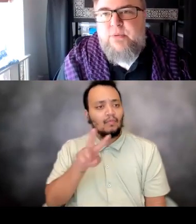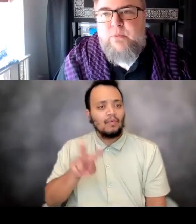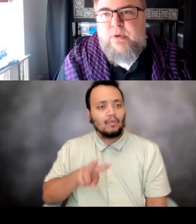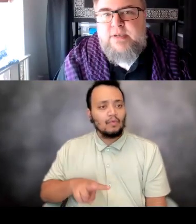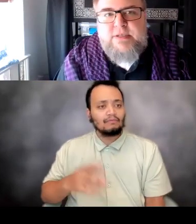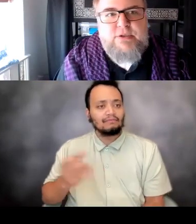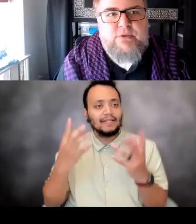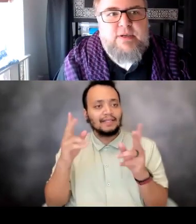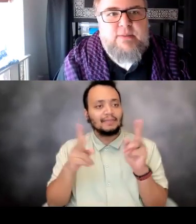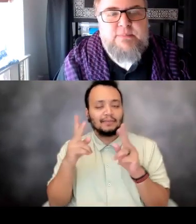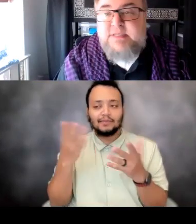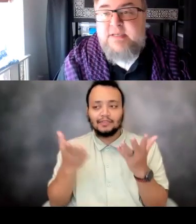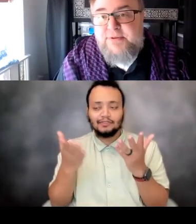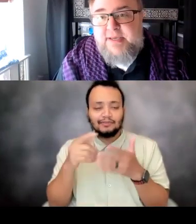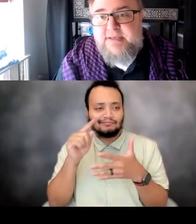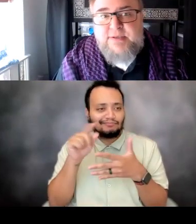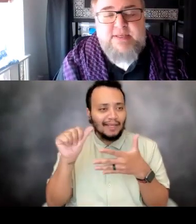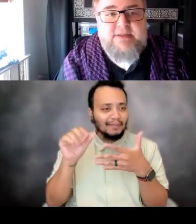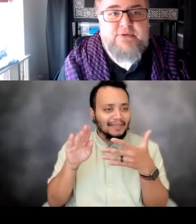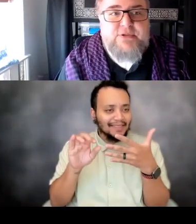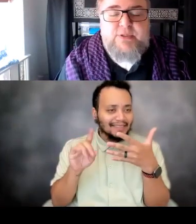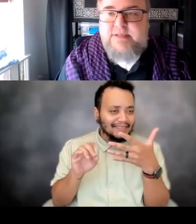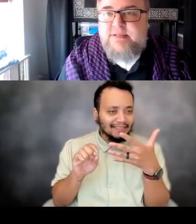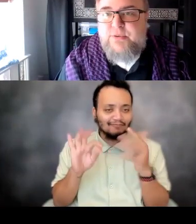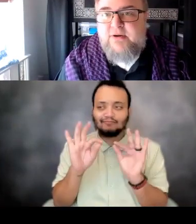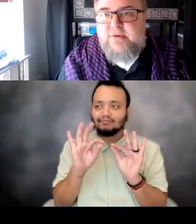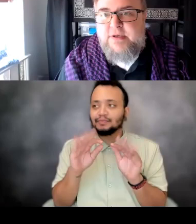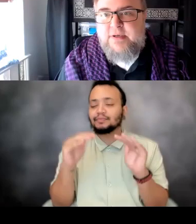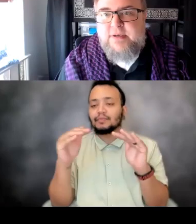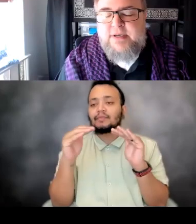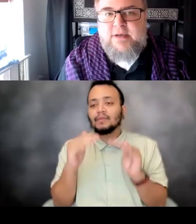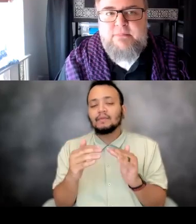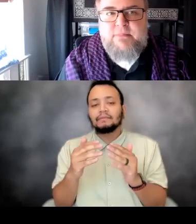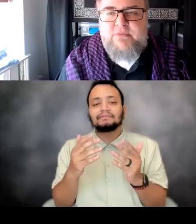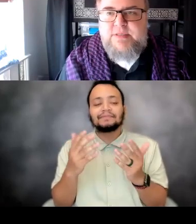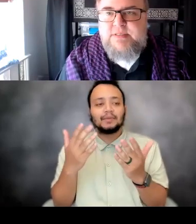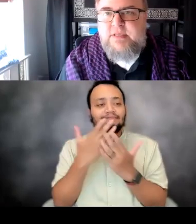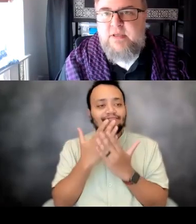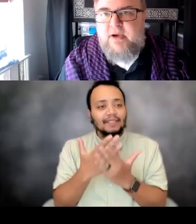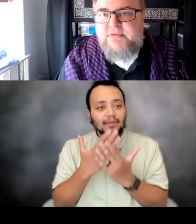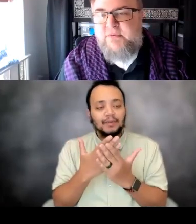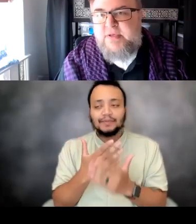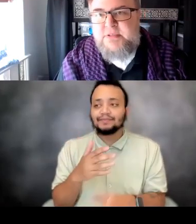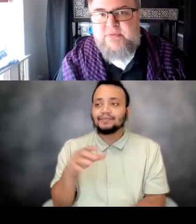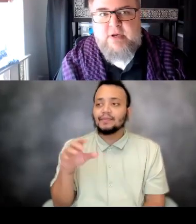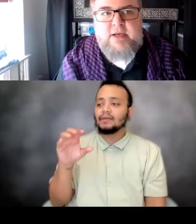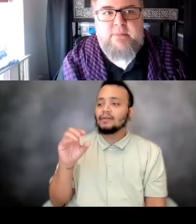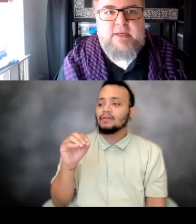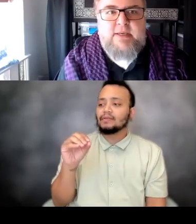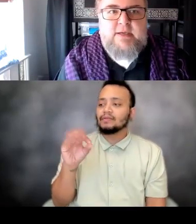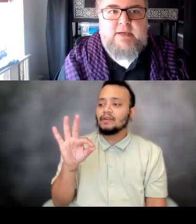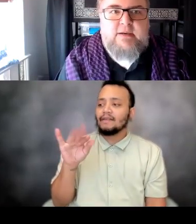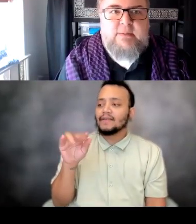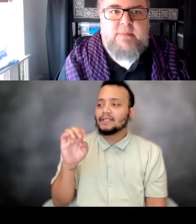So we wanted to do several thank yous and the first one is to our funder, OVC, the Office for Victims of Crime.